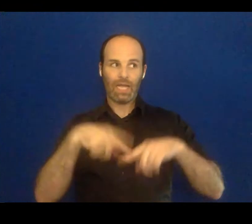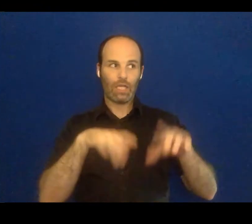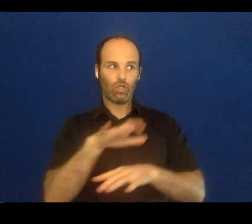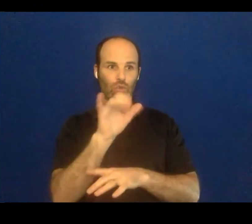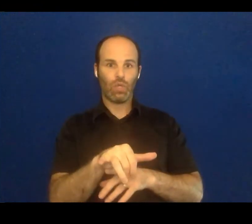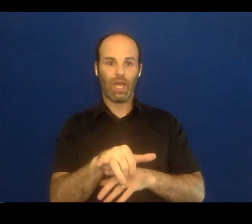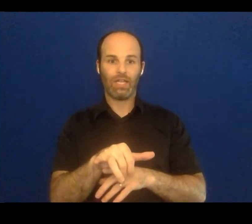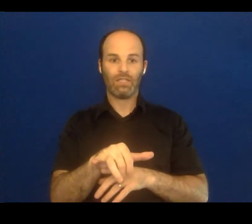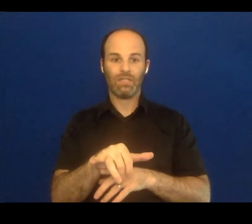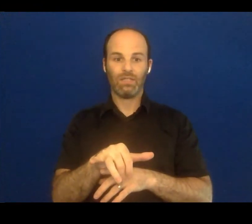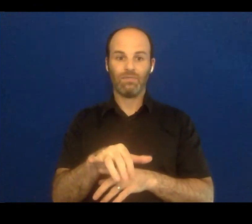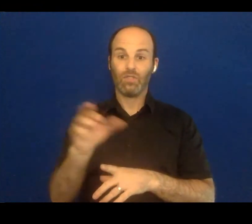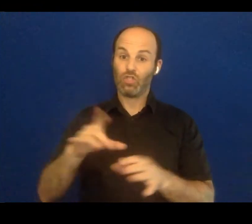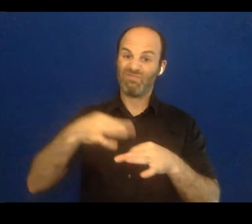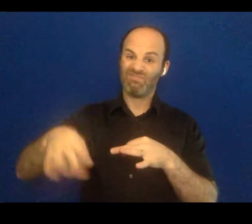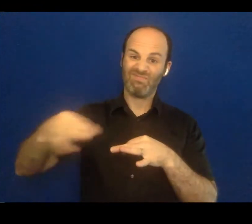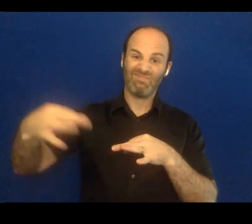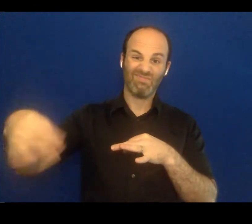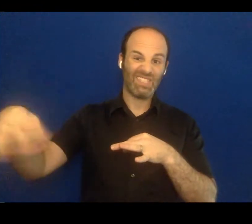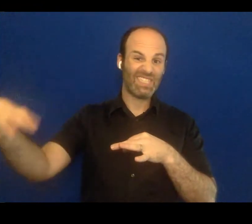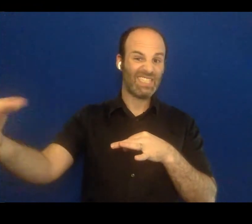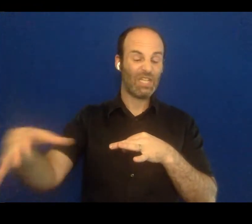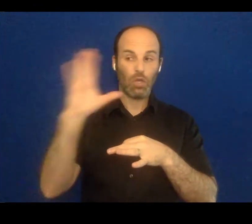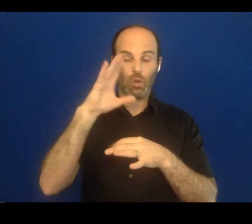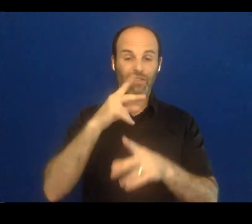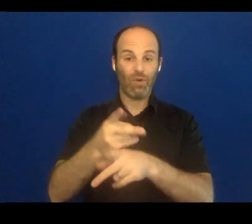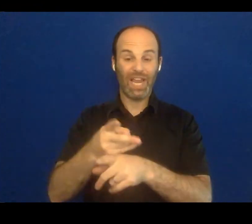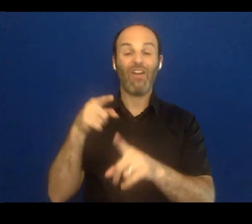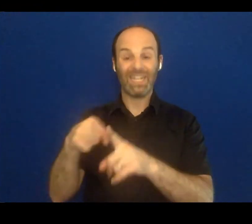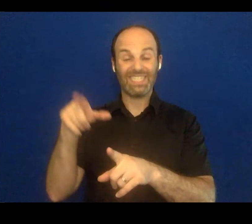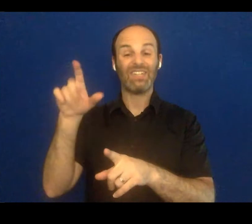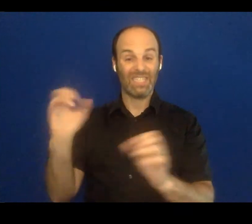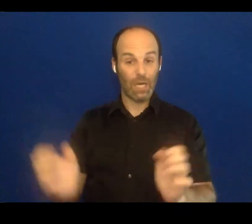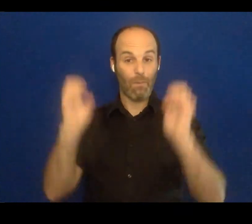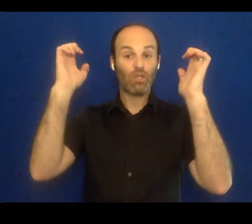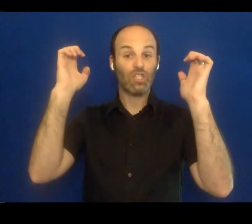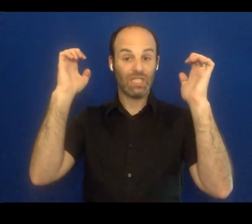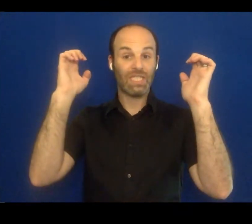DELAY SEEKING CARE UNTIL IT LANDS THEM IN THE EMERGENCY ROOM